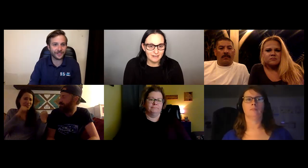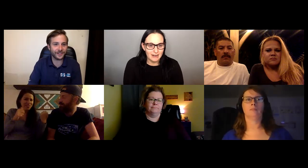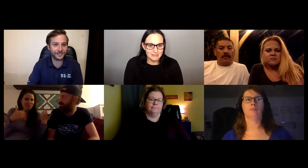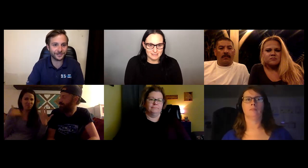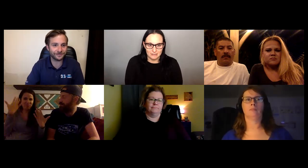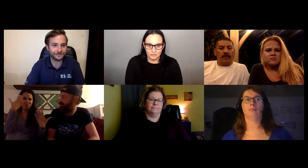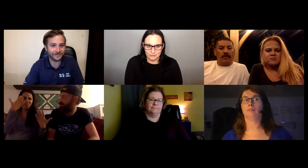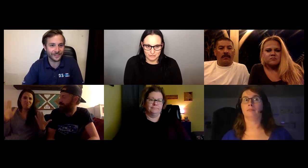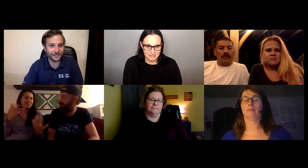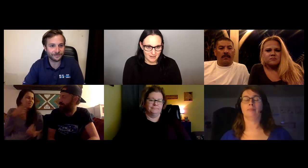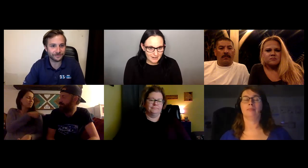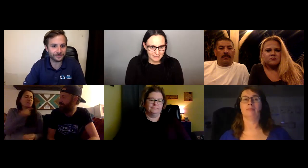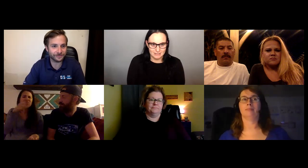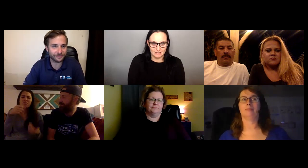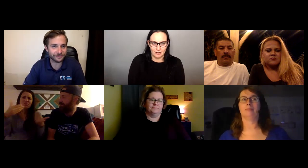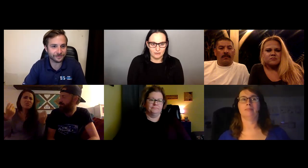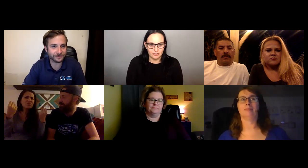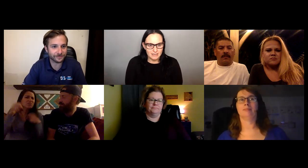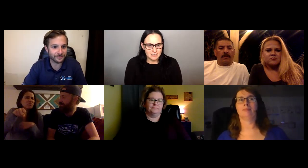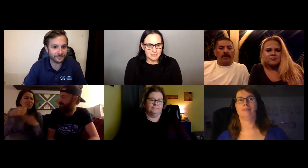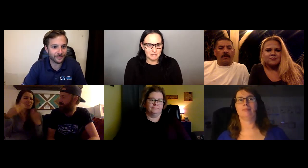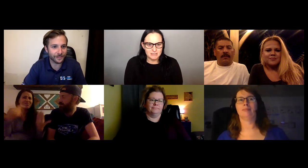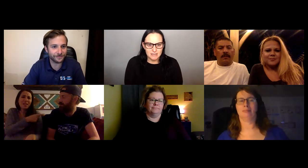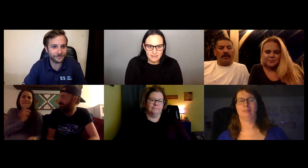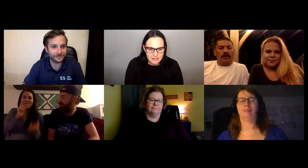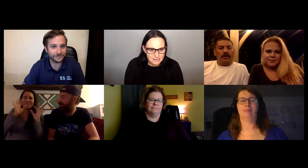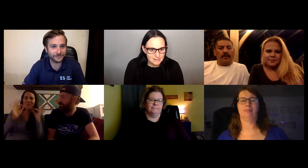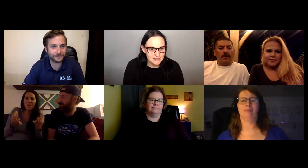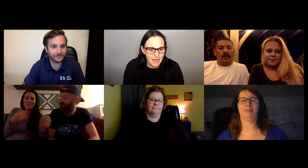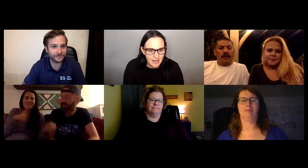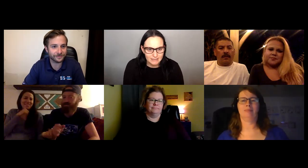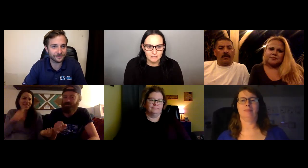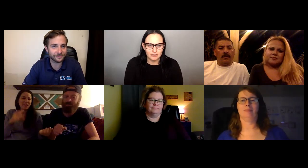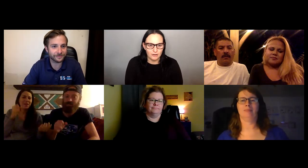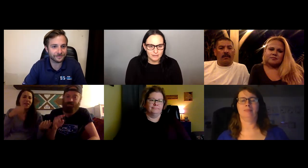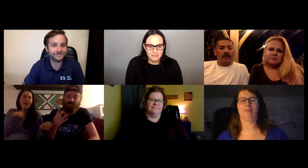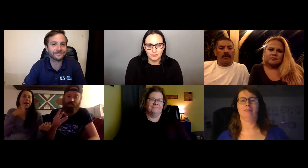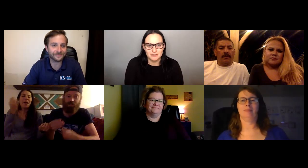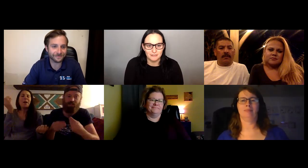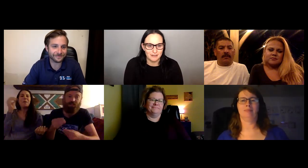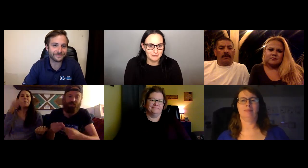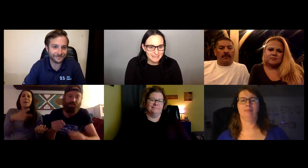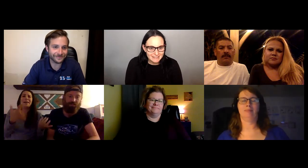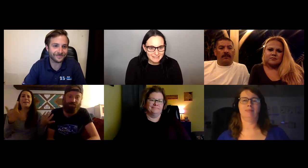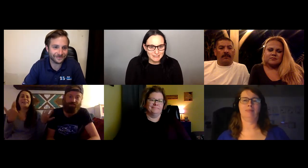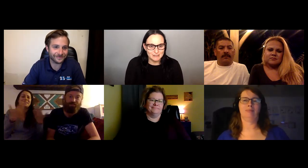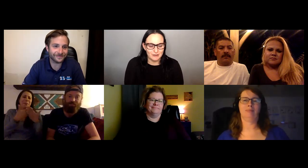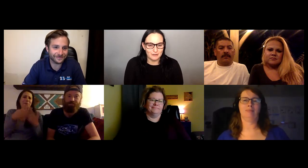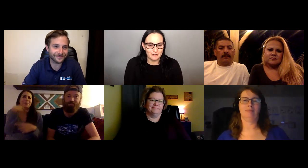i didn't know if i should sign i didn't know damian said yes